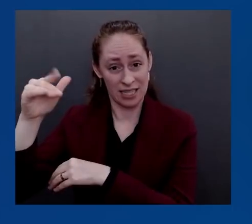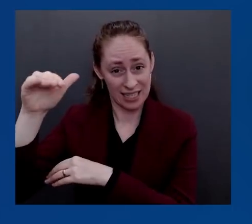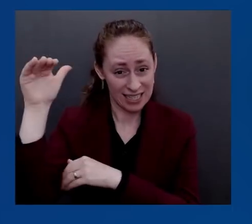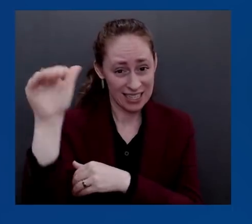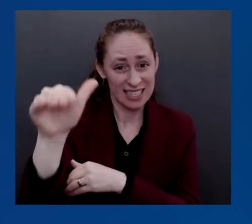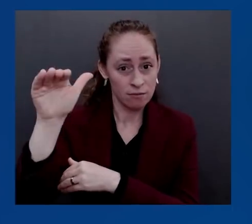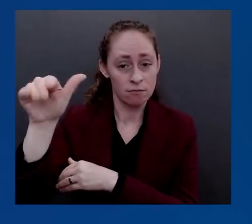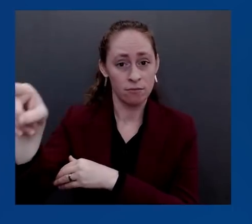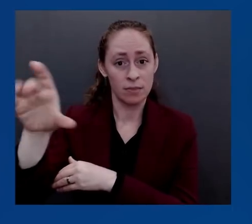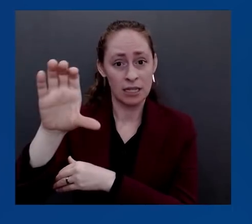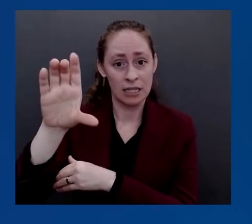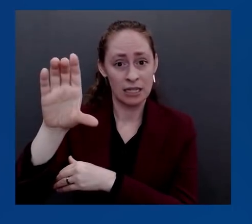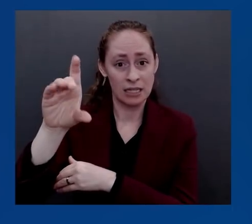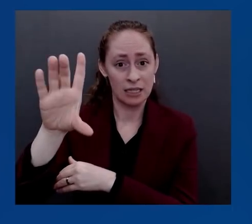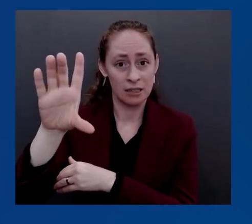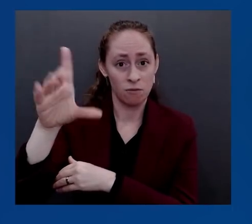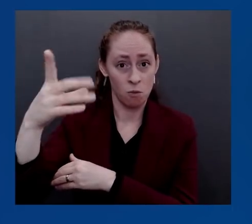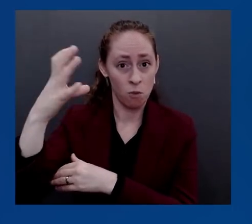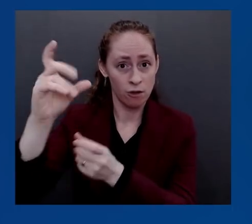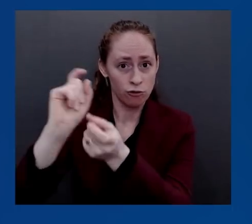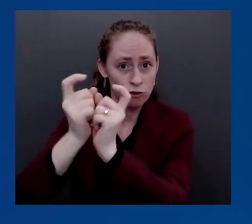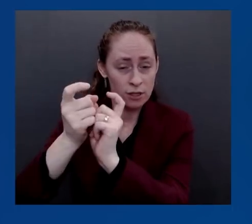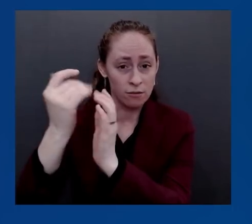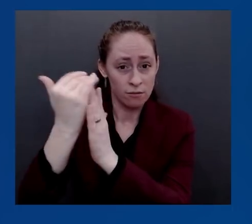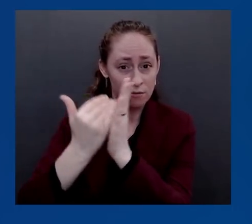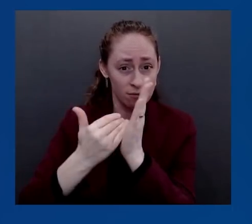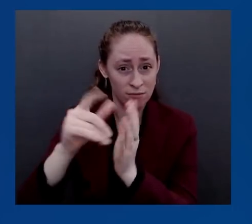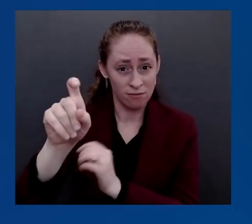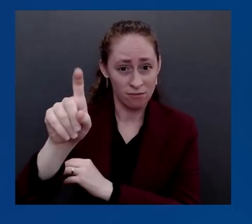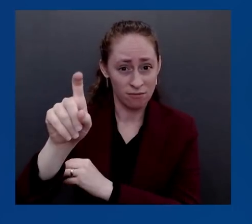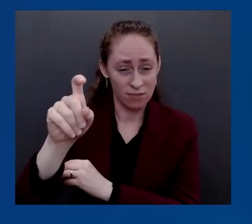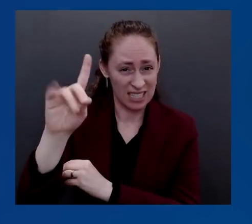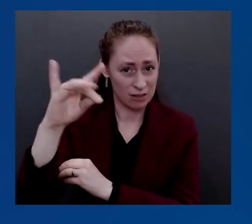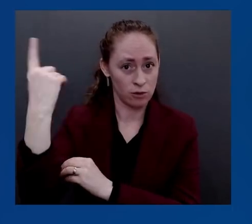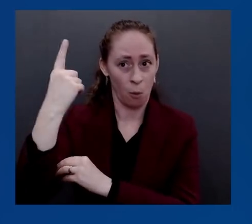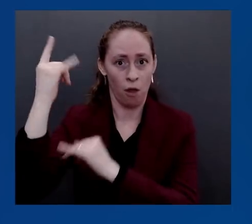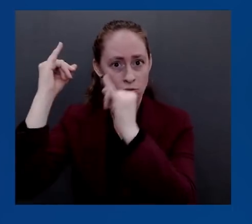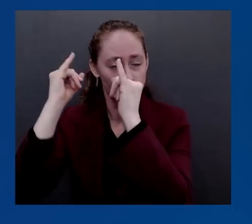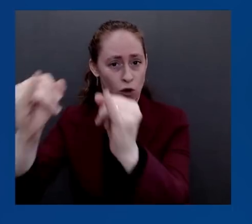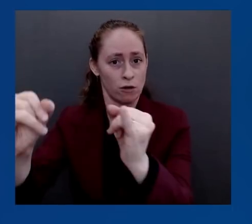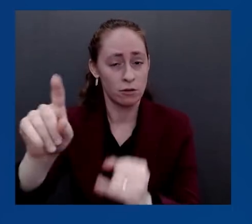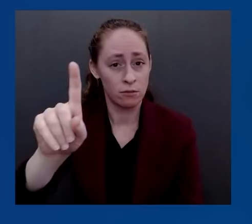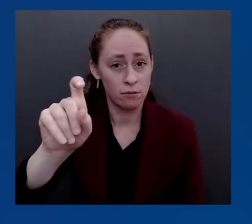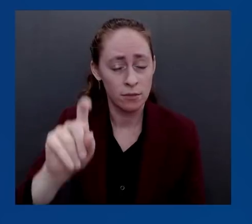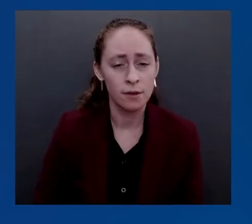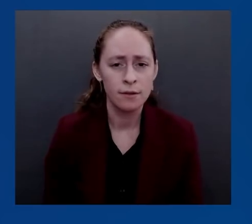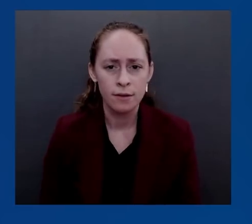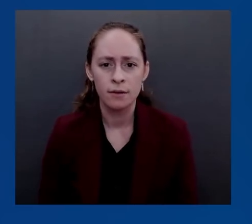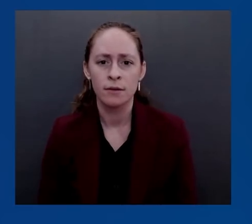Dr. Walensky: Maybe I'll start and just say we are looking at an overview of much of our guidance, and masking in all settings will be a part of that.